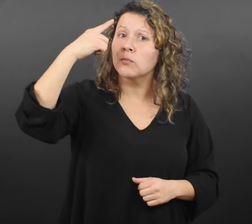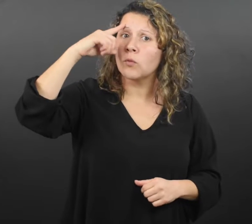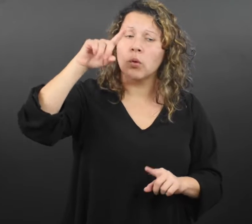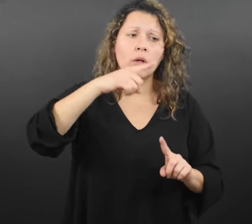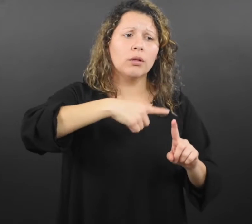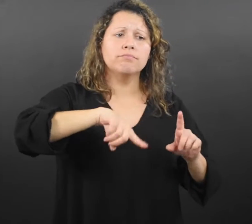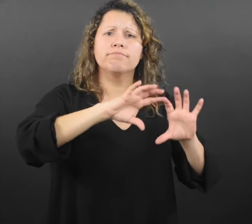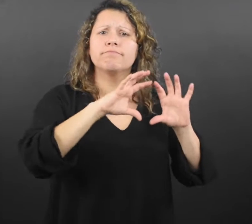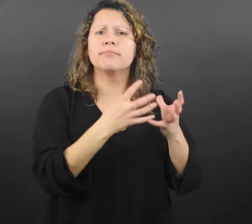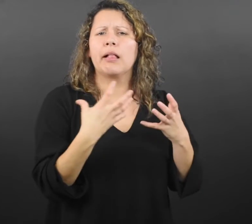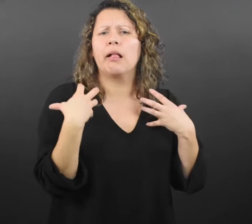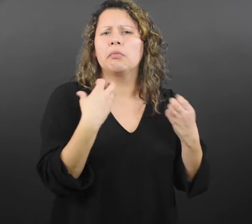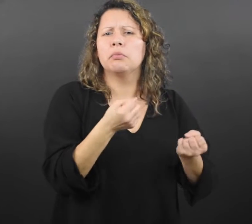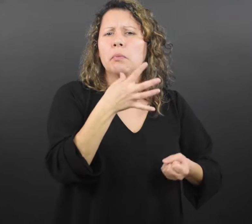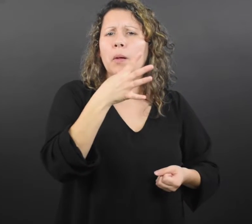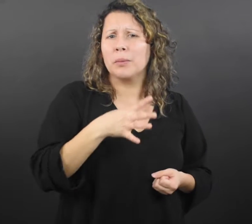For Healthy Women: ●